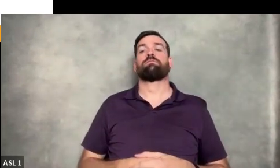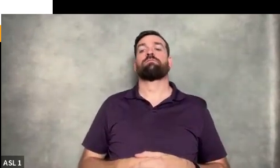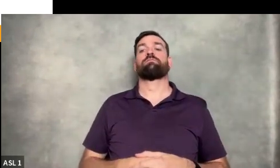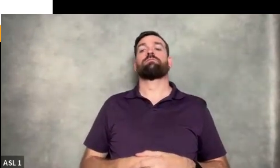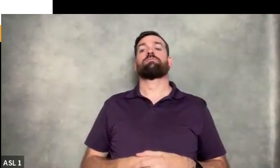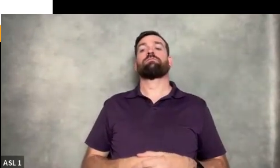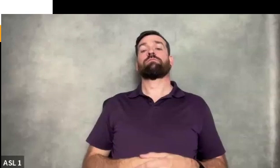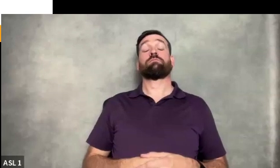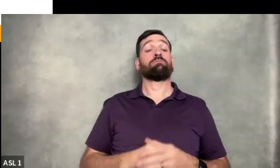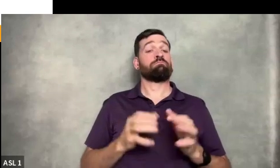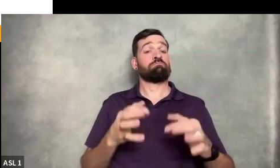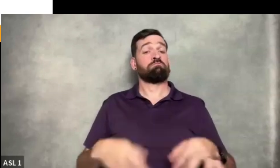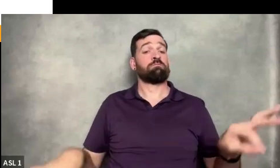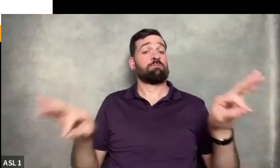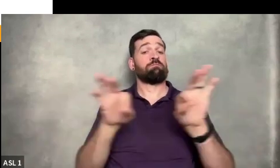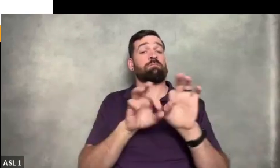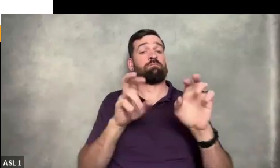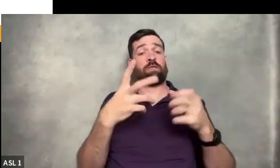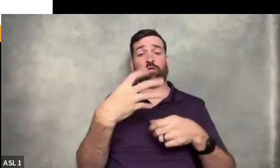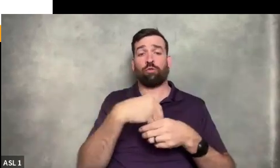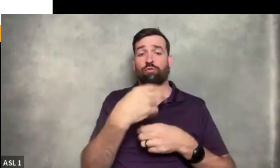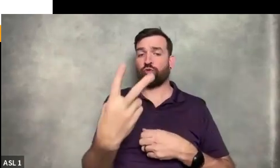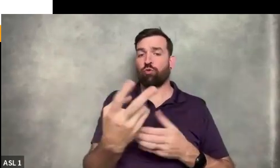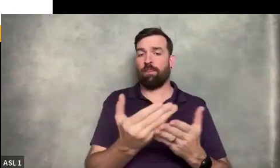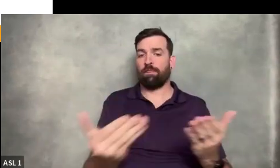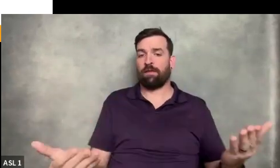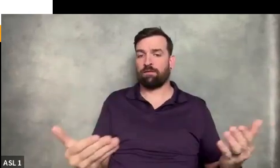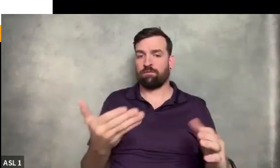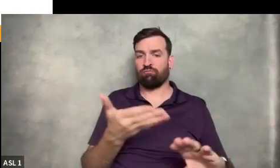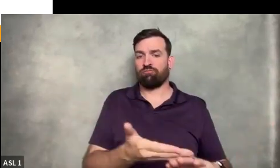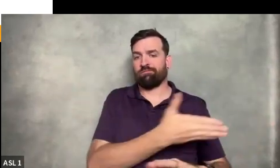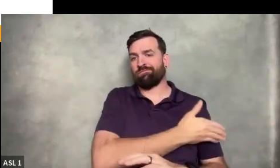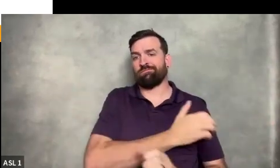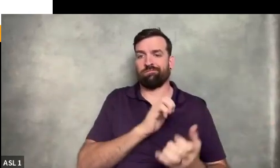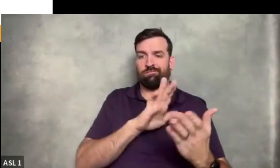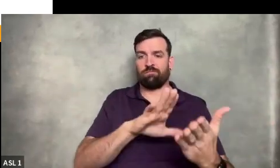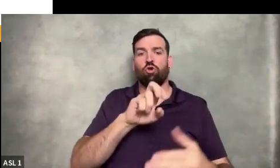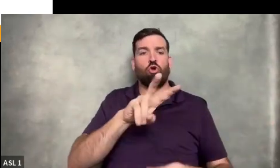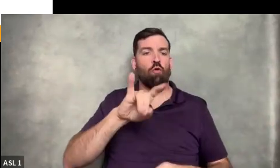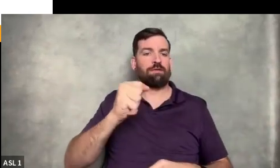This key topic area includes two items that were previously addressed in the COVID-19 topic area